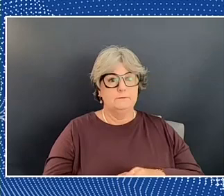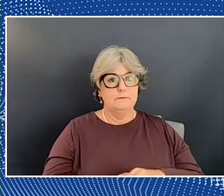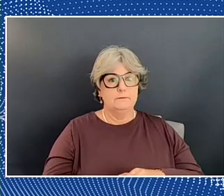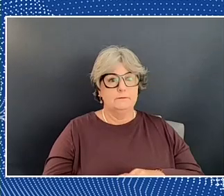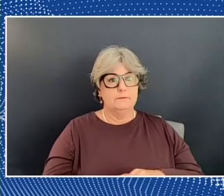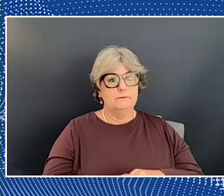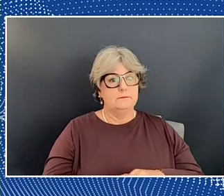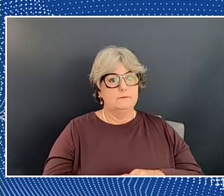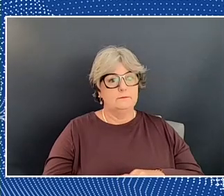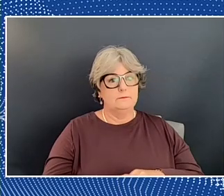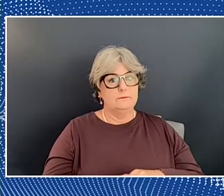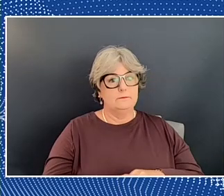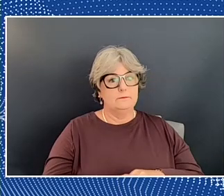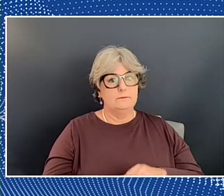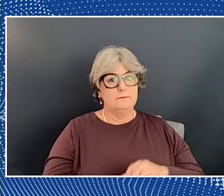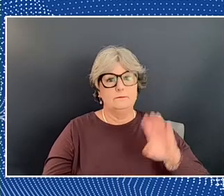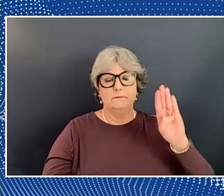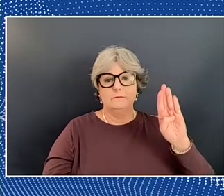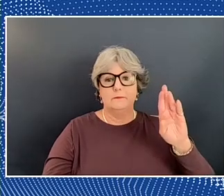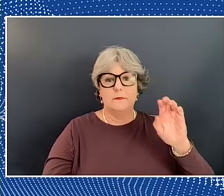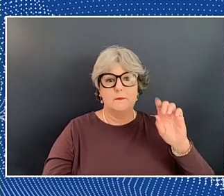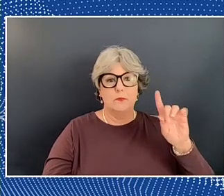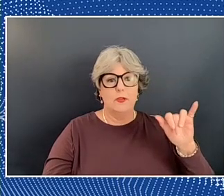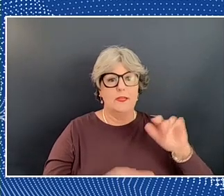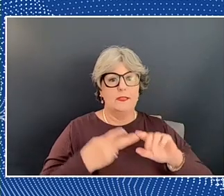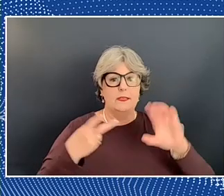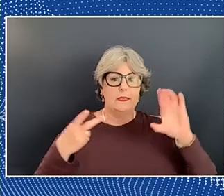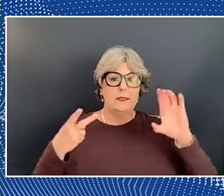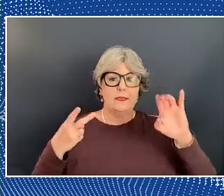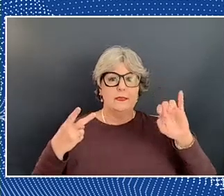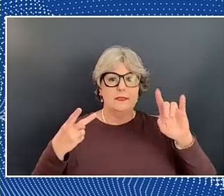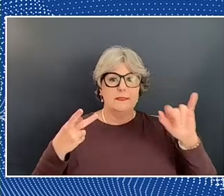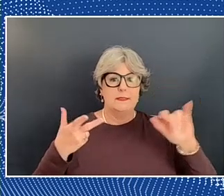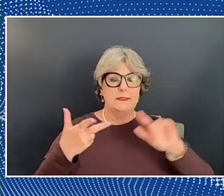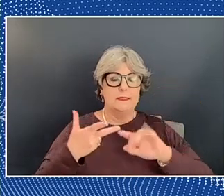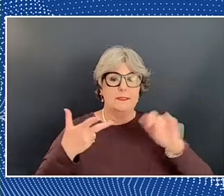Brady, Cindy, John, any other wrap-up facilitation wise?